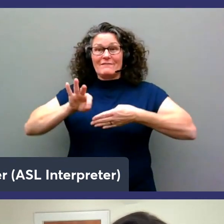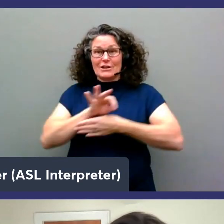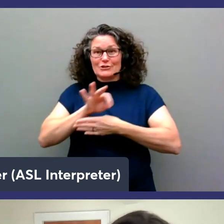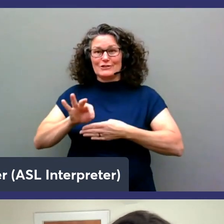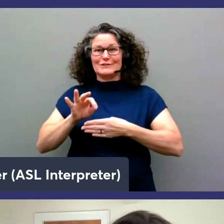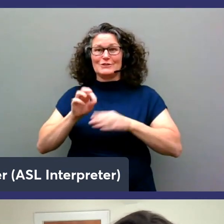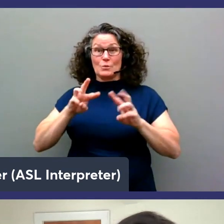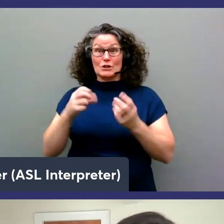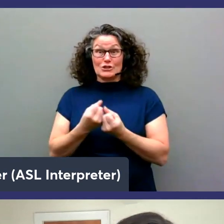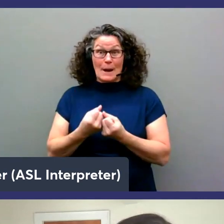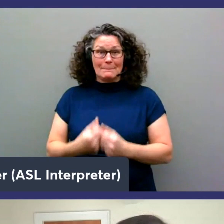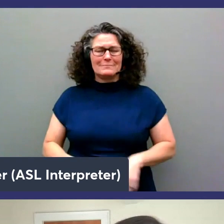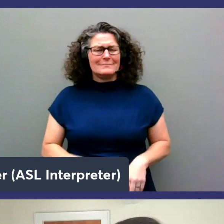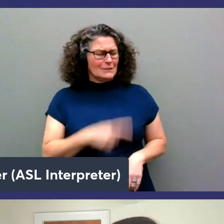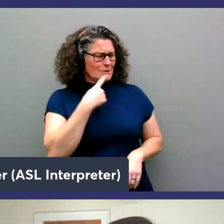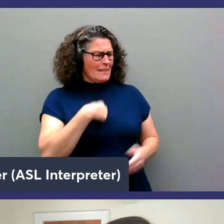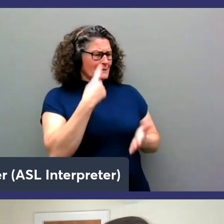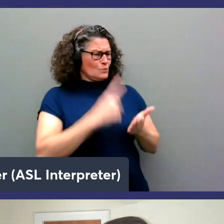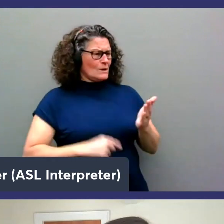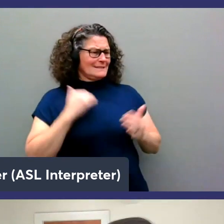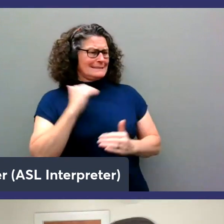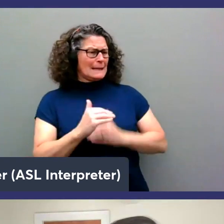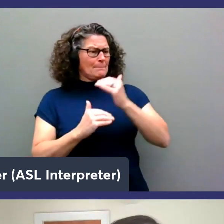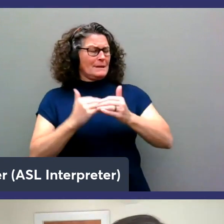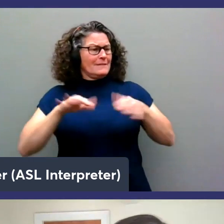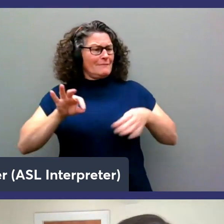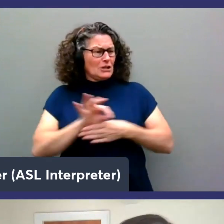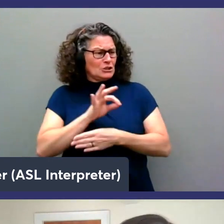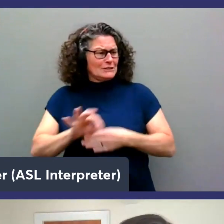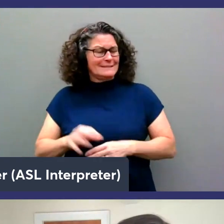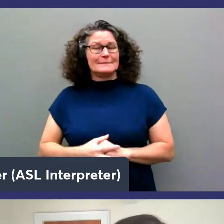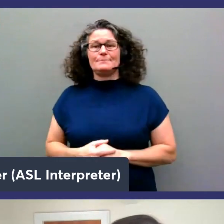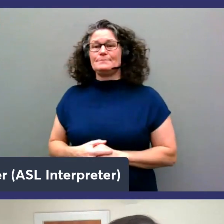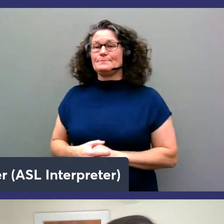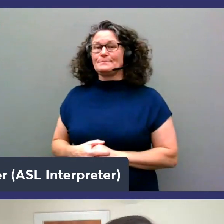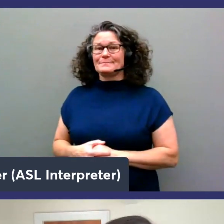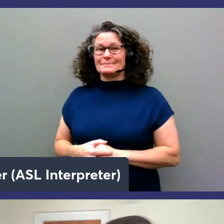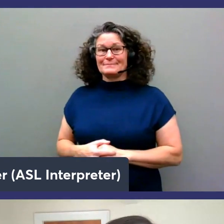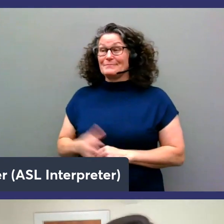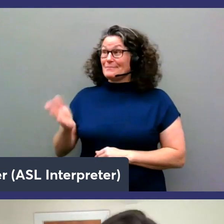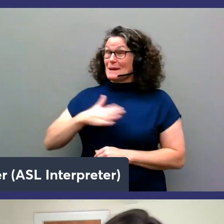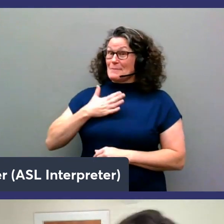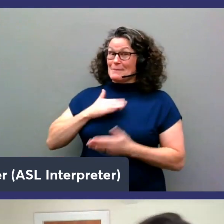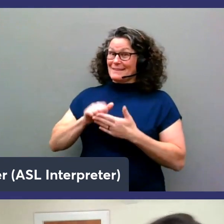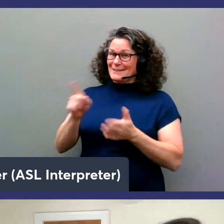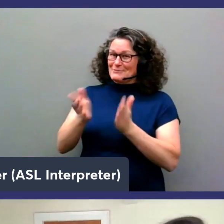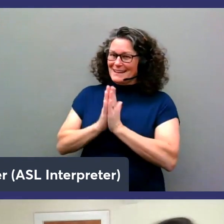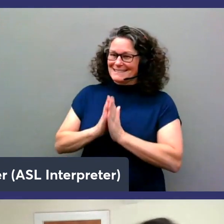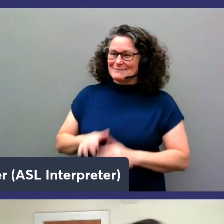So Dan, tell us what is Step Functions? I'm glad you asked. (chuckle)